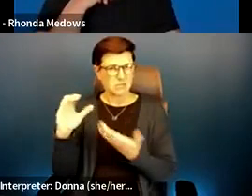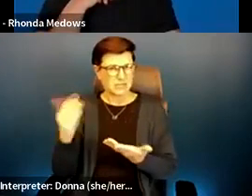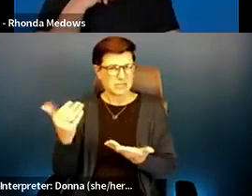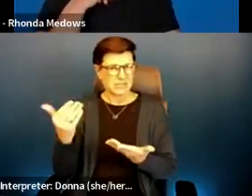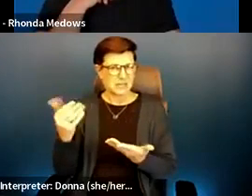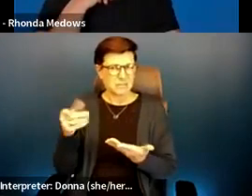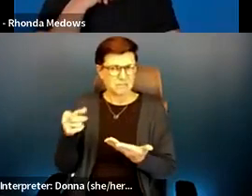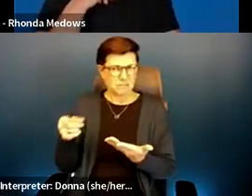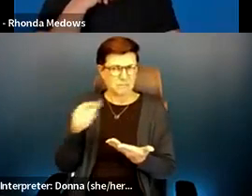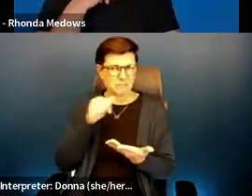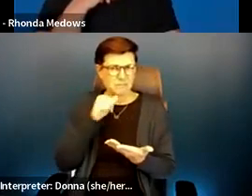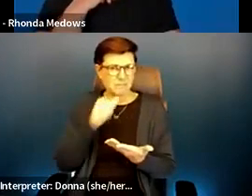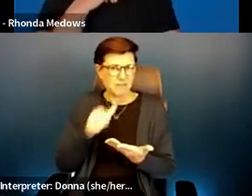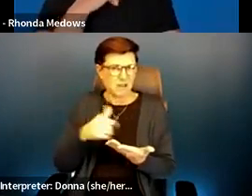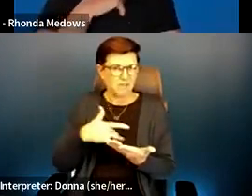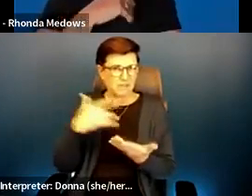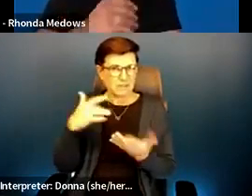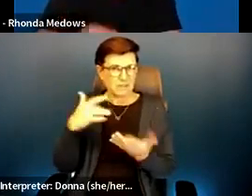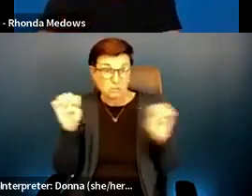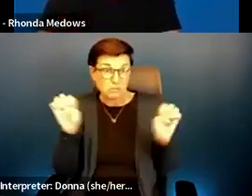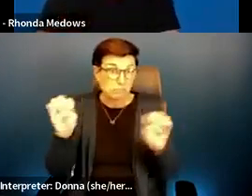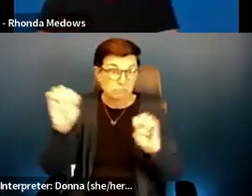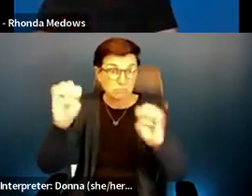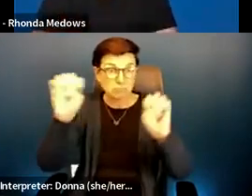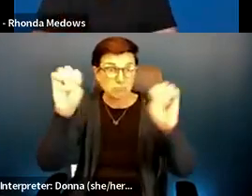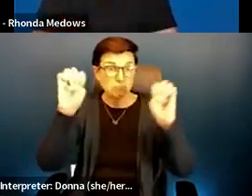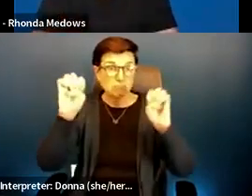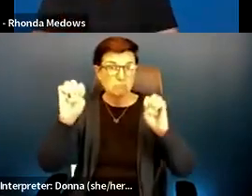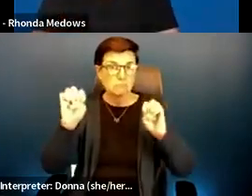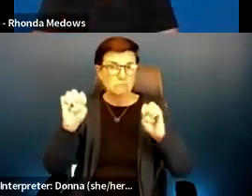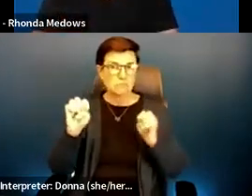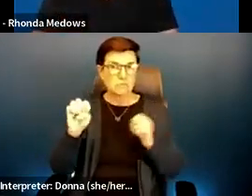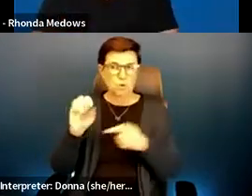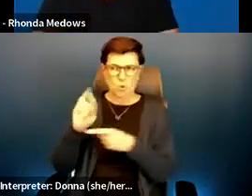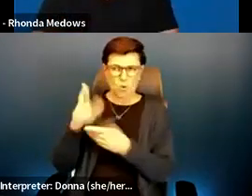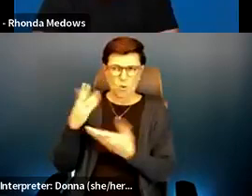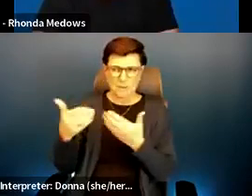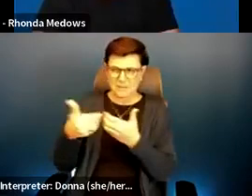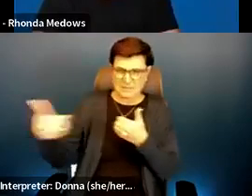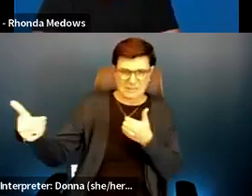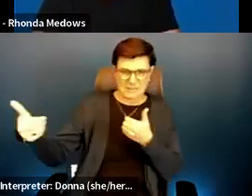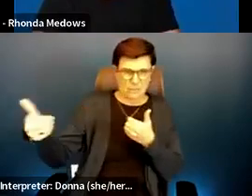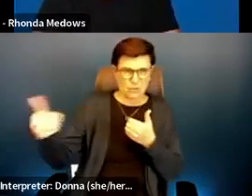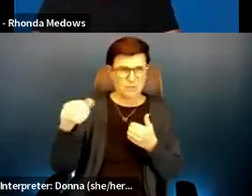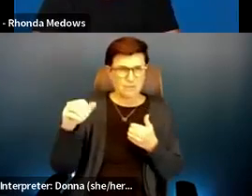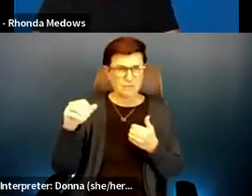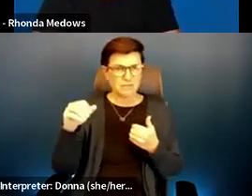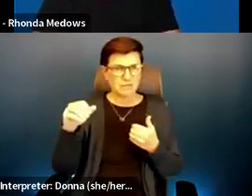that they were working under the EOC. It appears that they felt they were still working